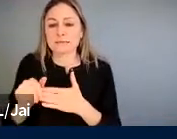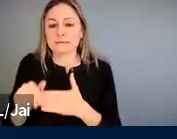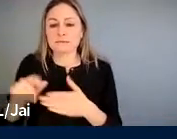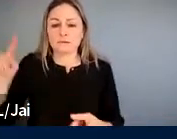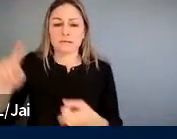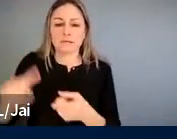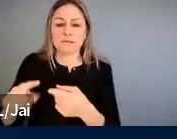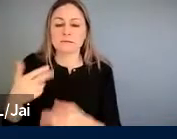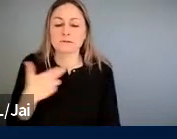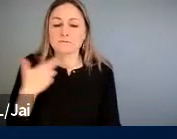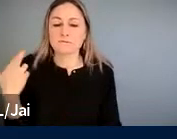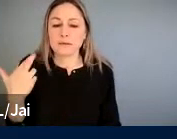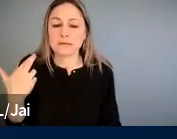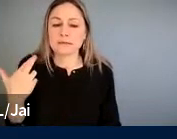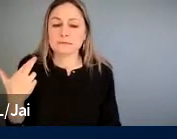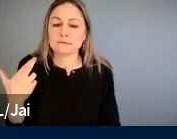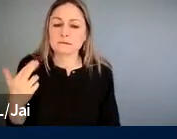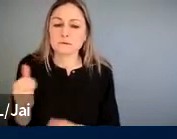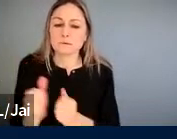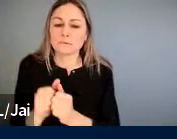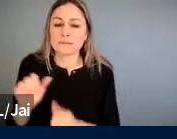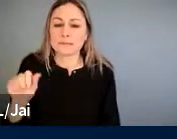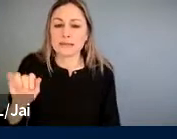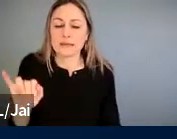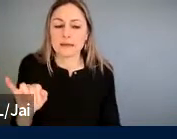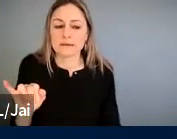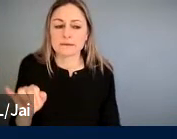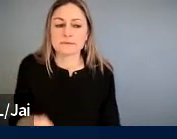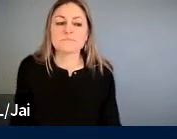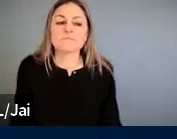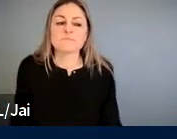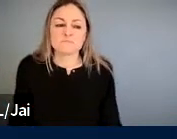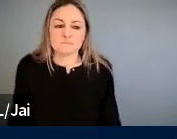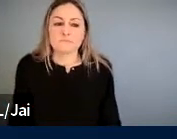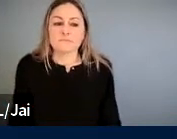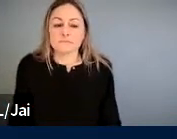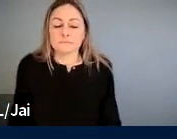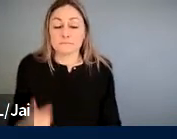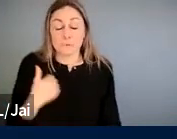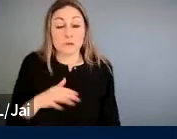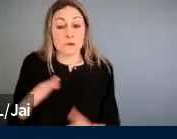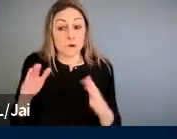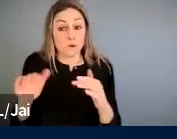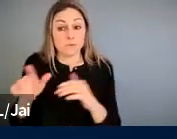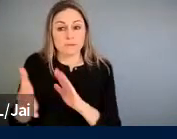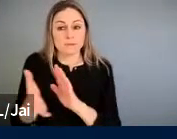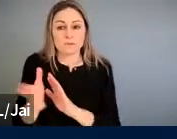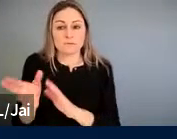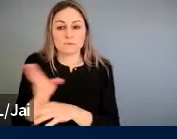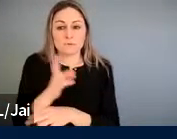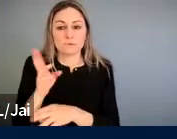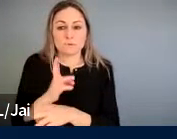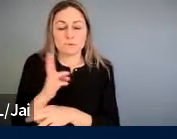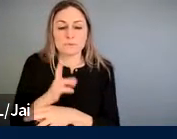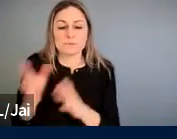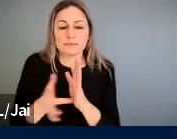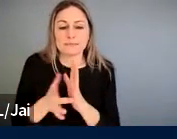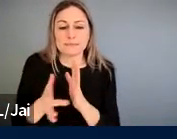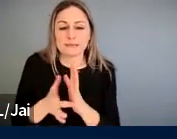presented by the use of AI. And so we hope that you will utilize the technical assistance and